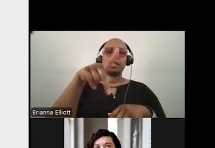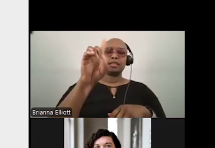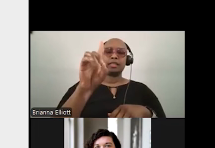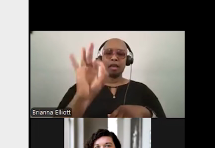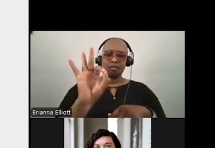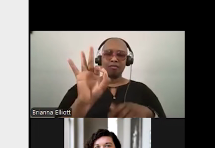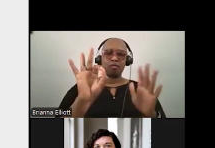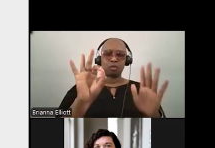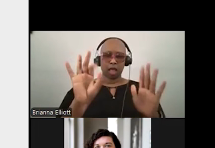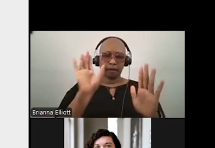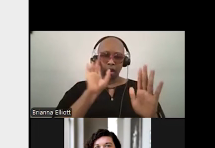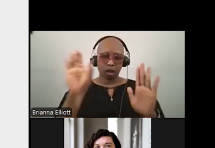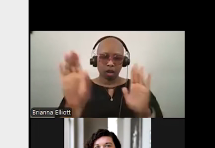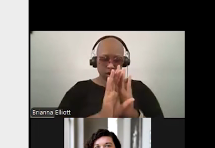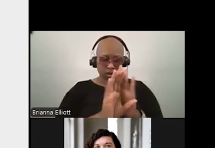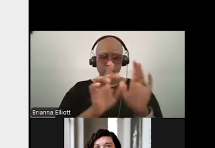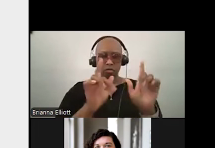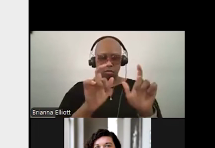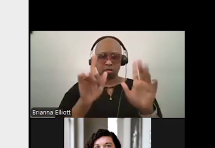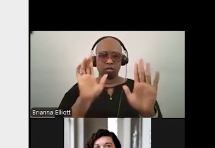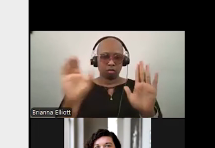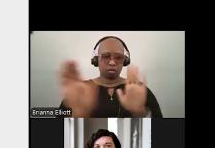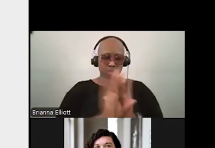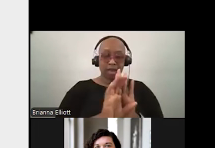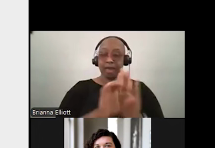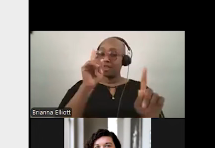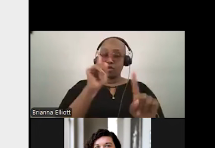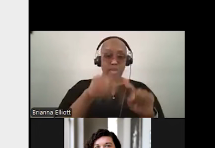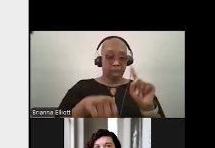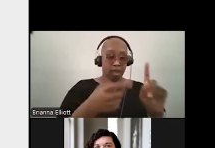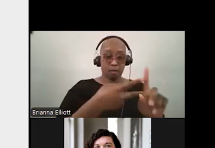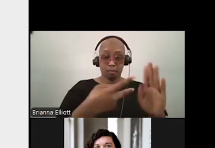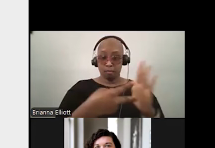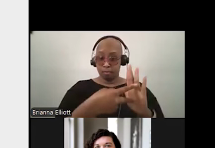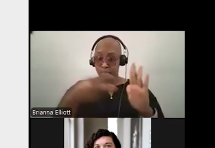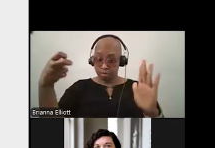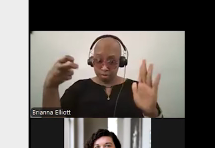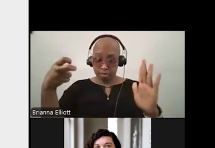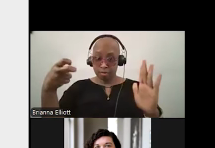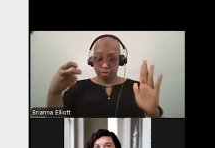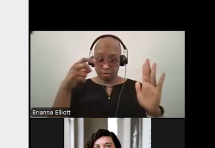the text from that image without OCR. Think about it like this. Remember when you would take, I